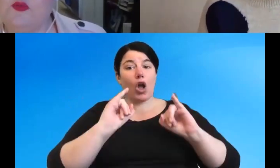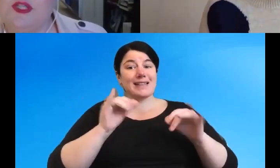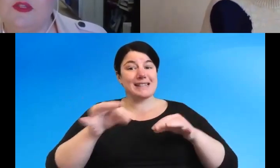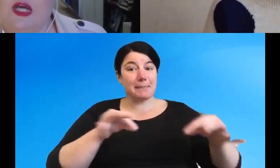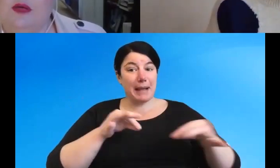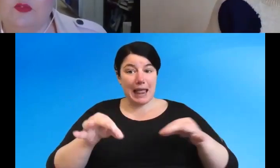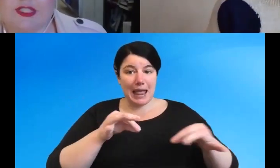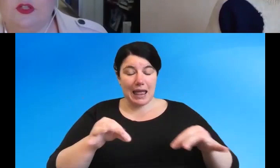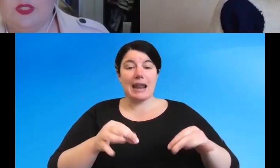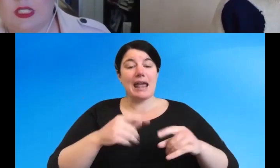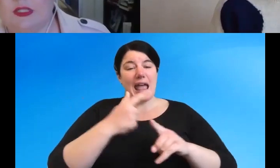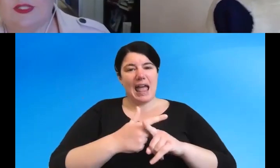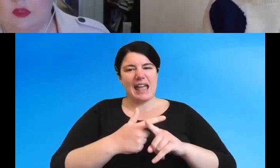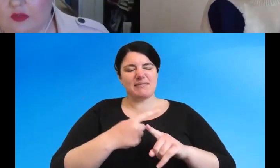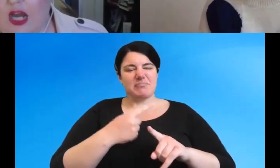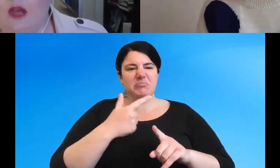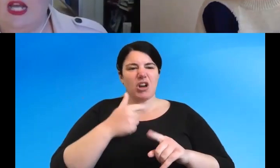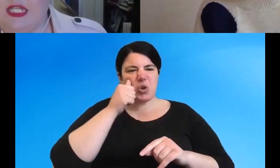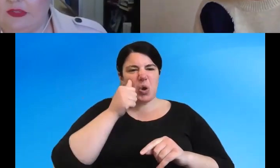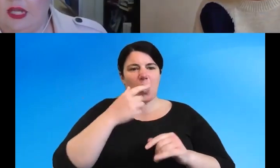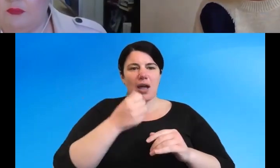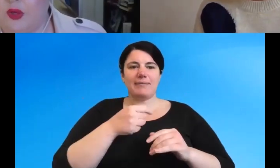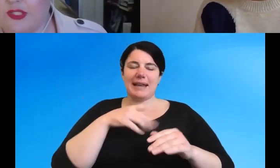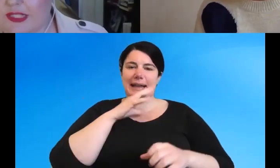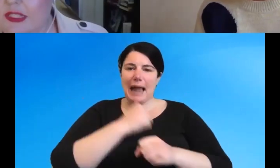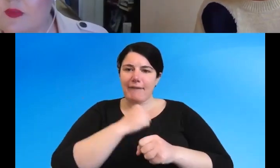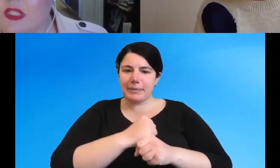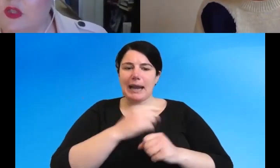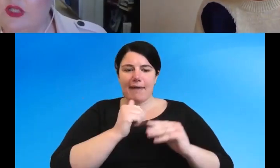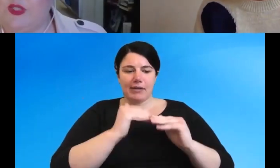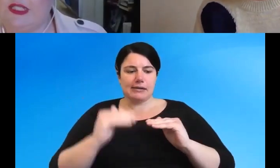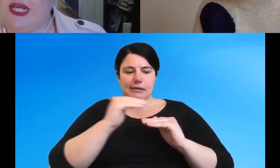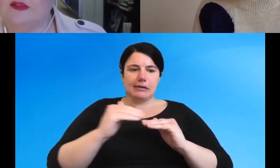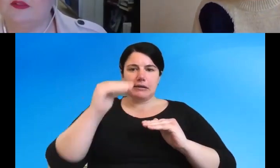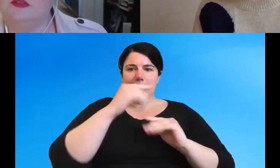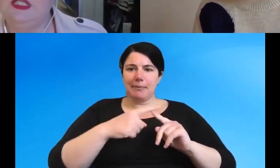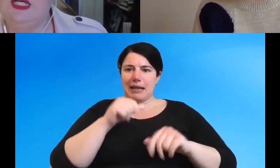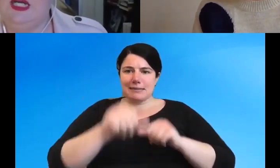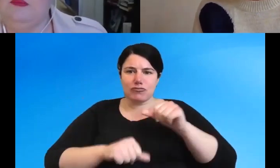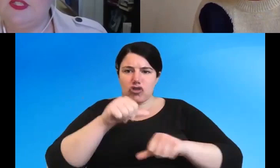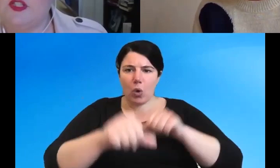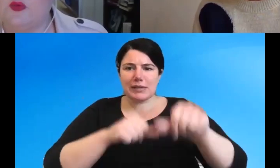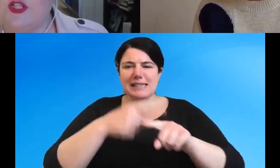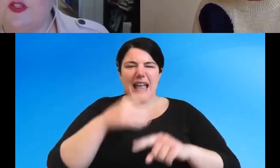know there's a lot of hierarchy and processes within a council situation.